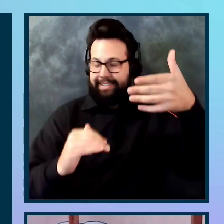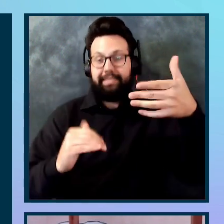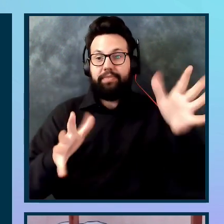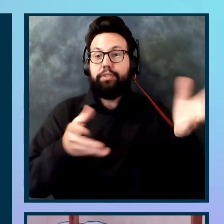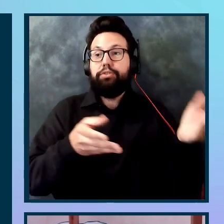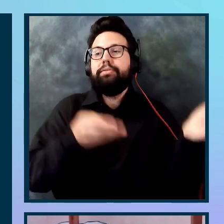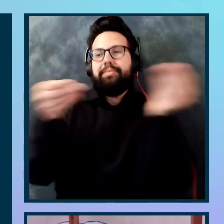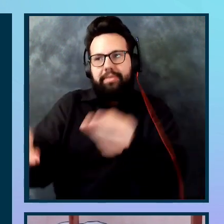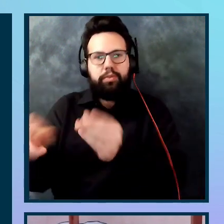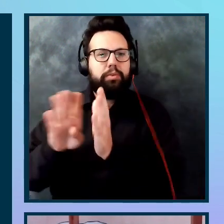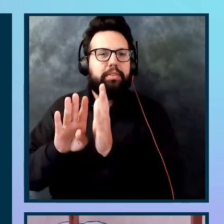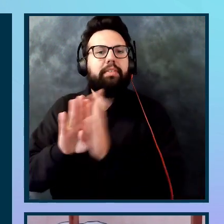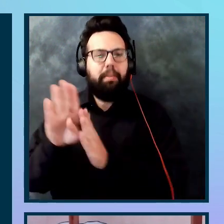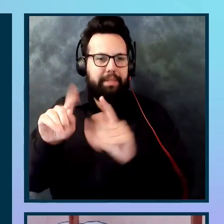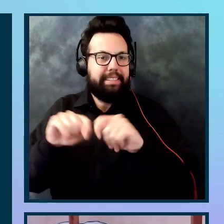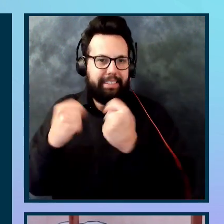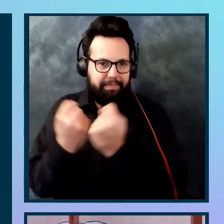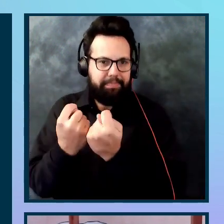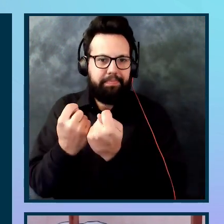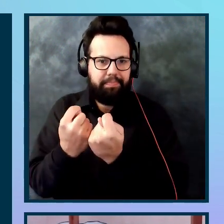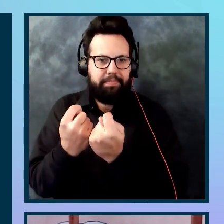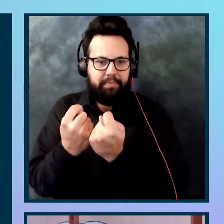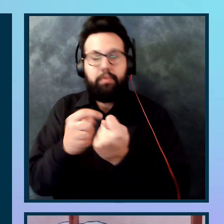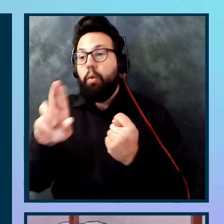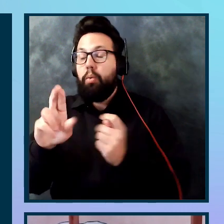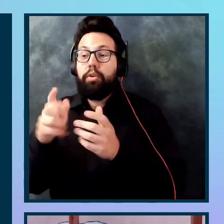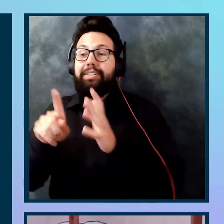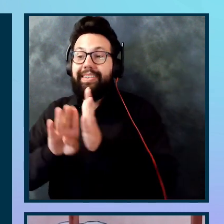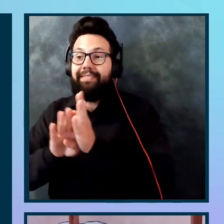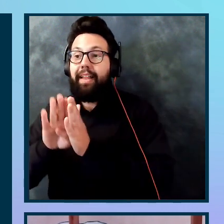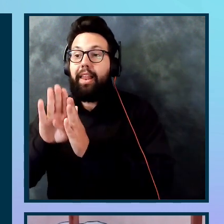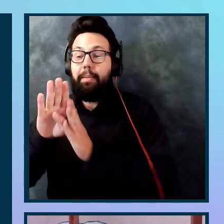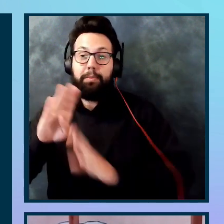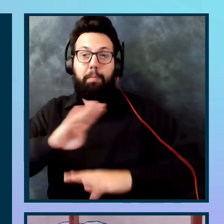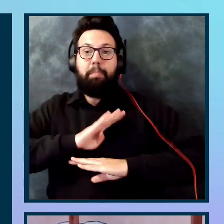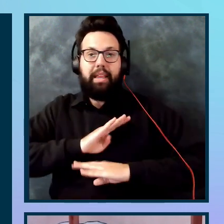or they develop to those acceptance criteria. They test those acceptance criteria.